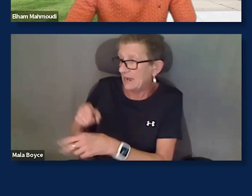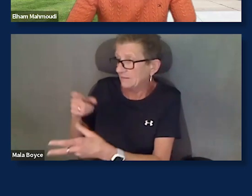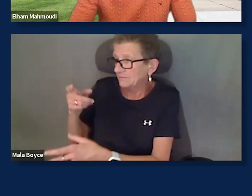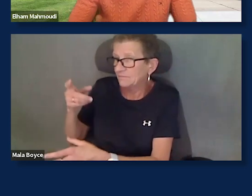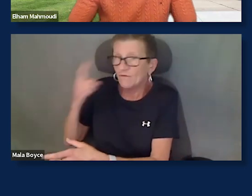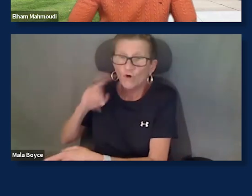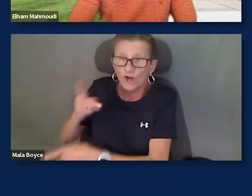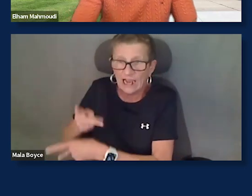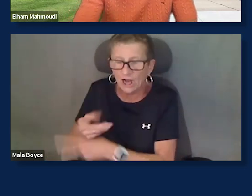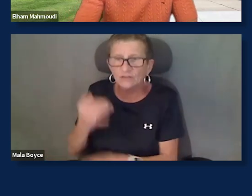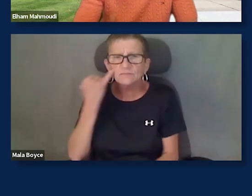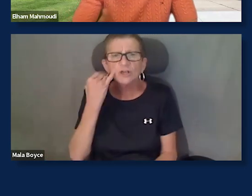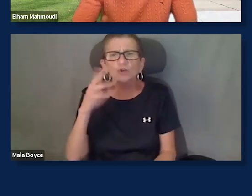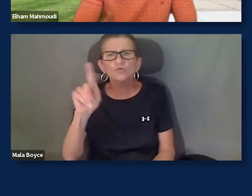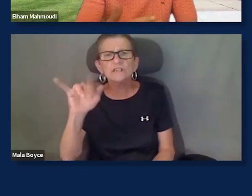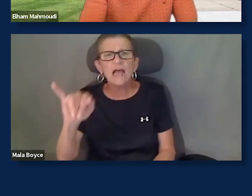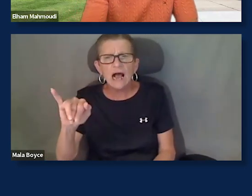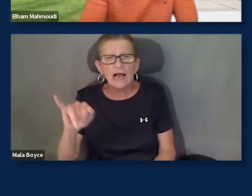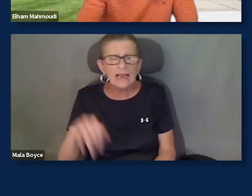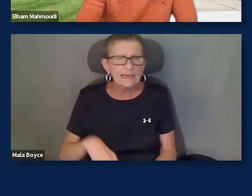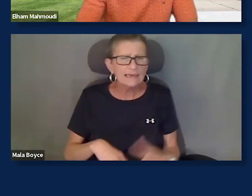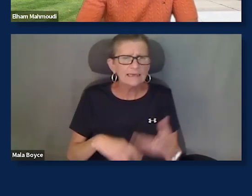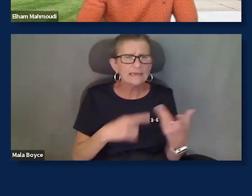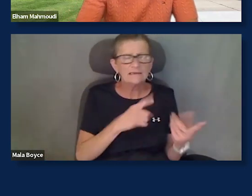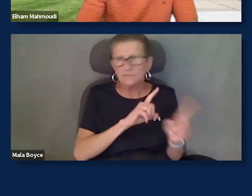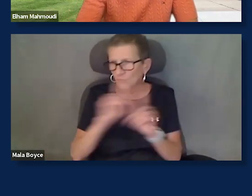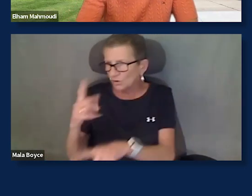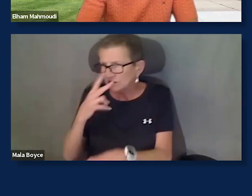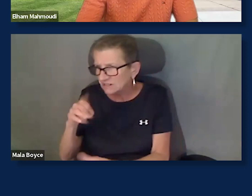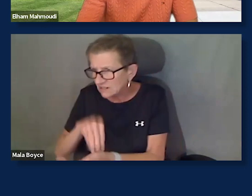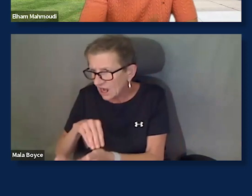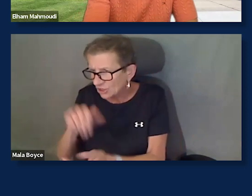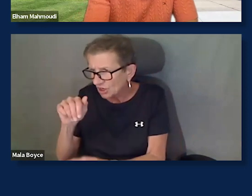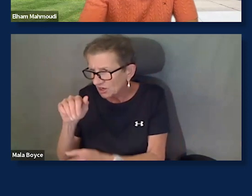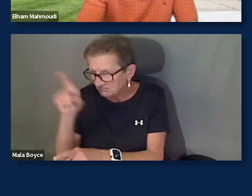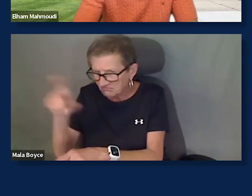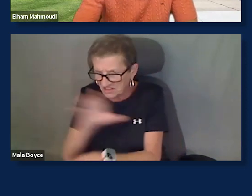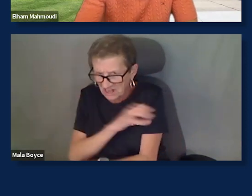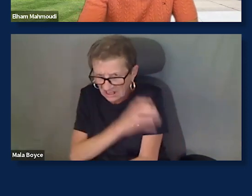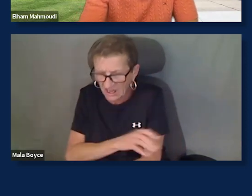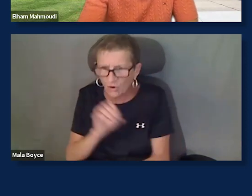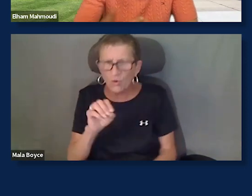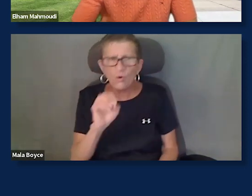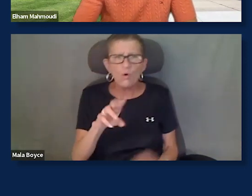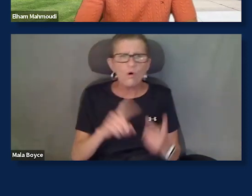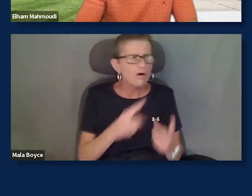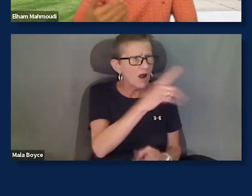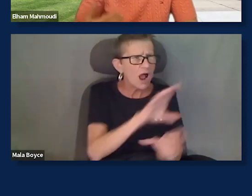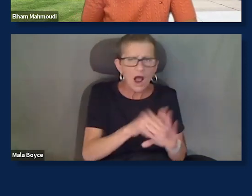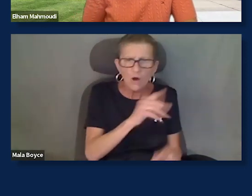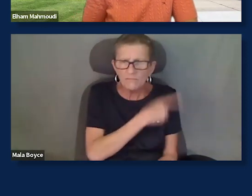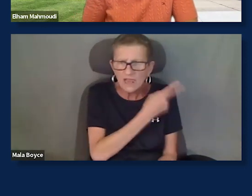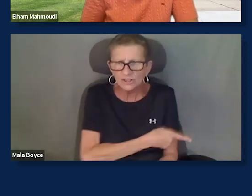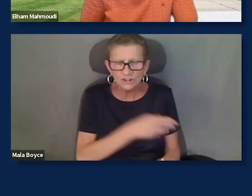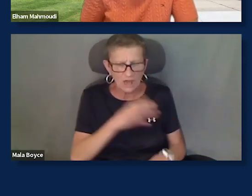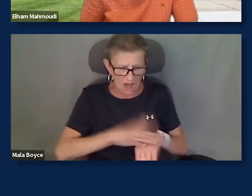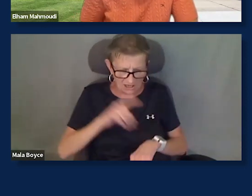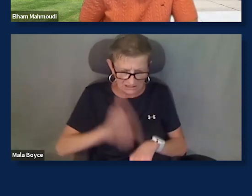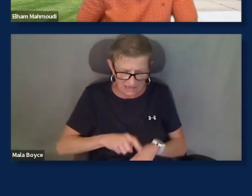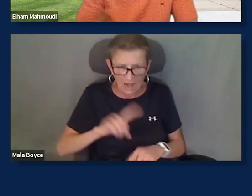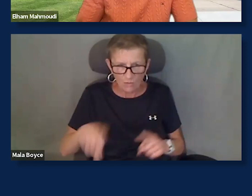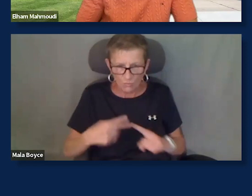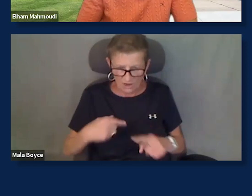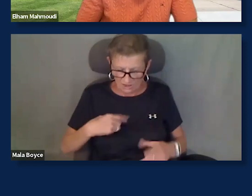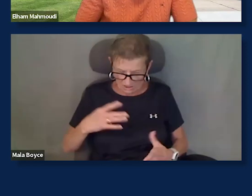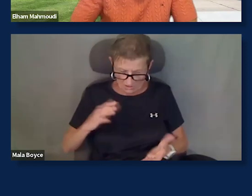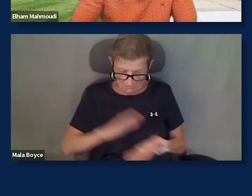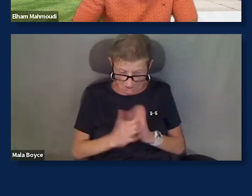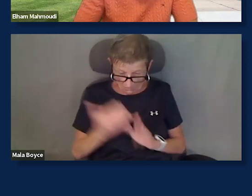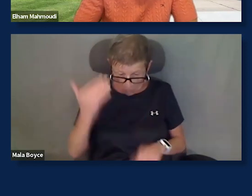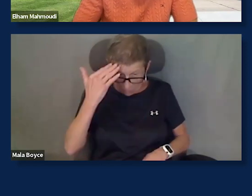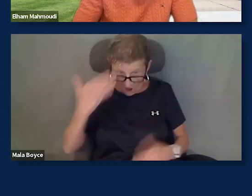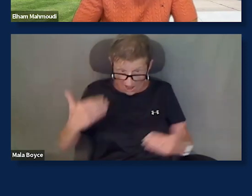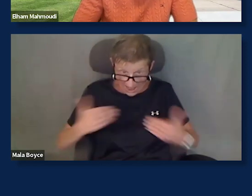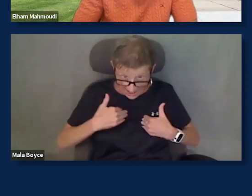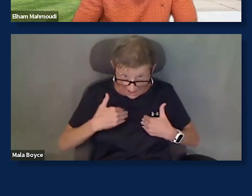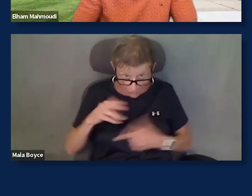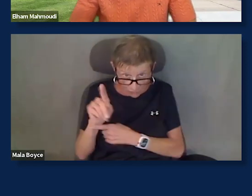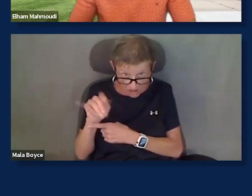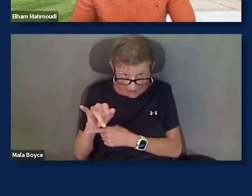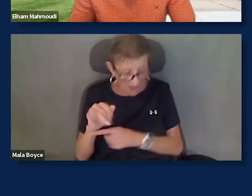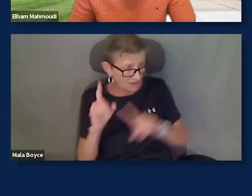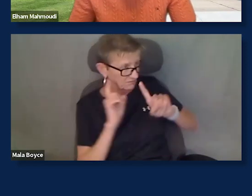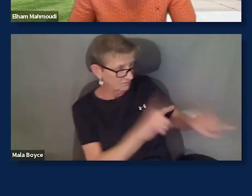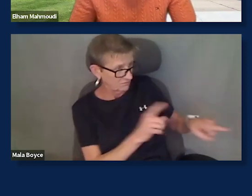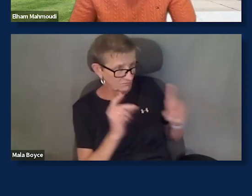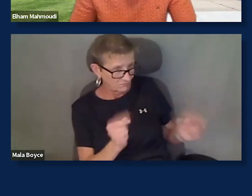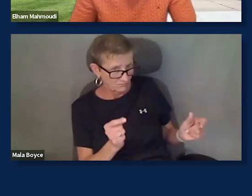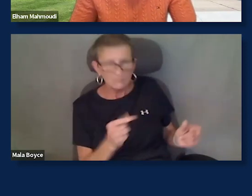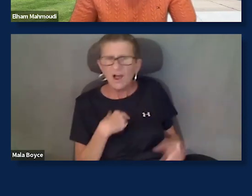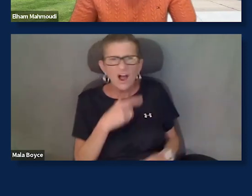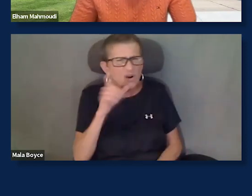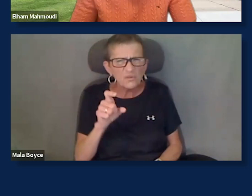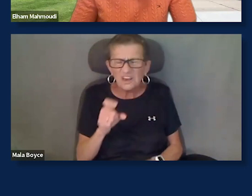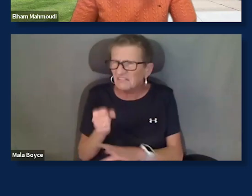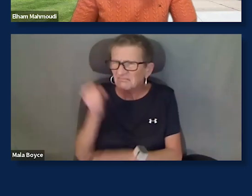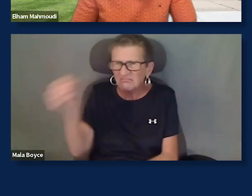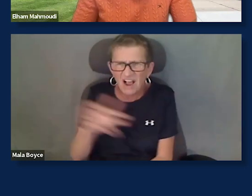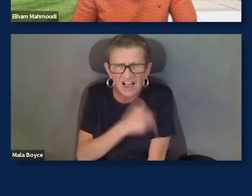If I see my physician in the clinic or outpatient setting on time, as soon as I become aware of my issue, my urinary tract infection , I don't need to get hospitalized for that.